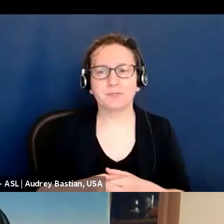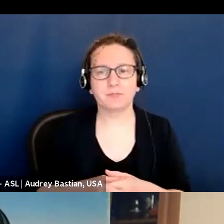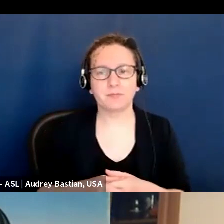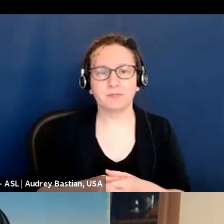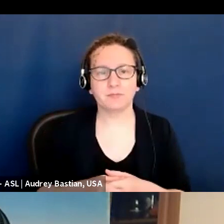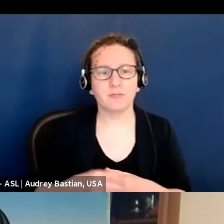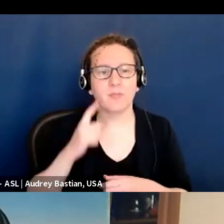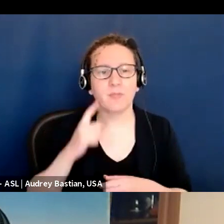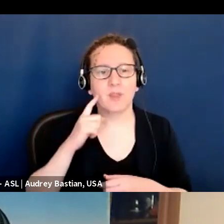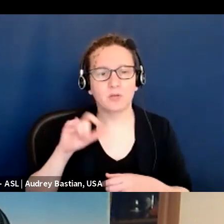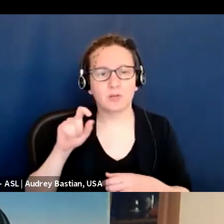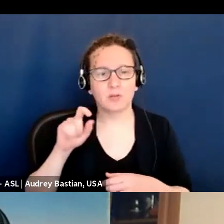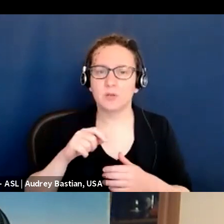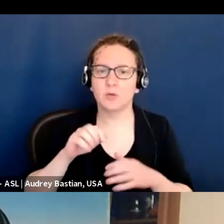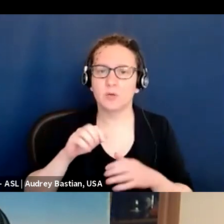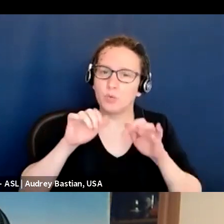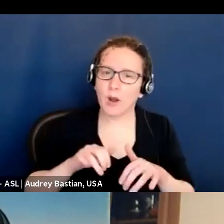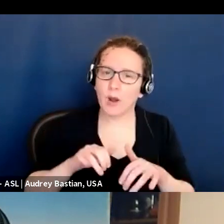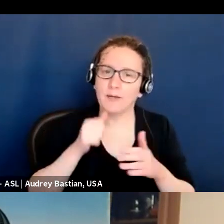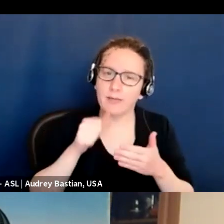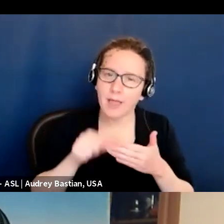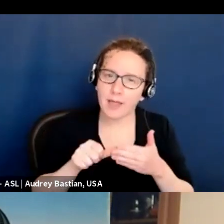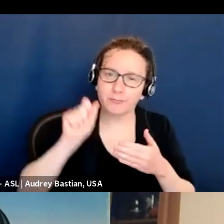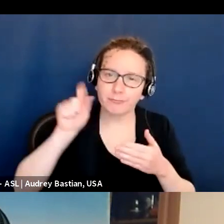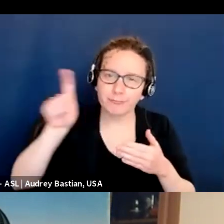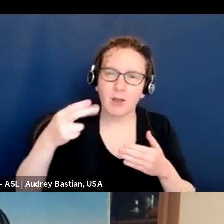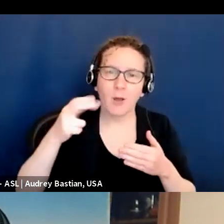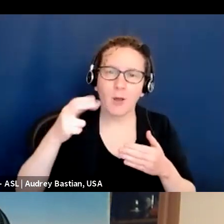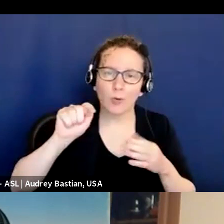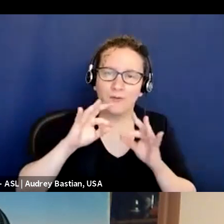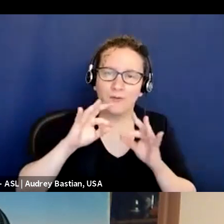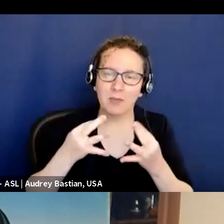you also had to write a letter to your host family, your prospective host family.